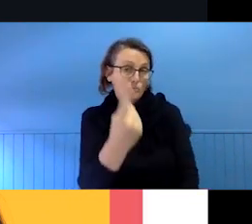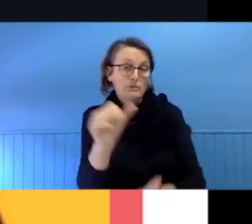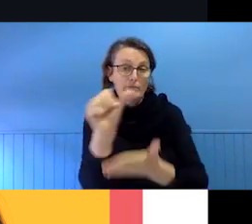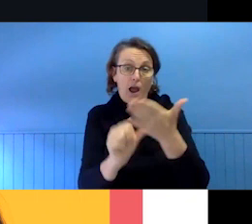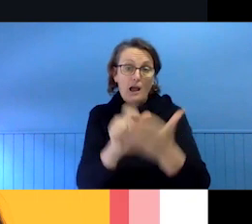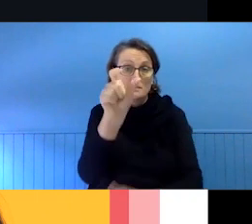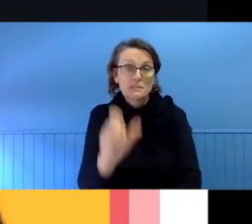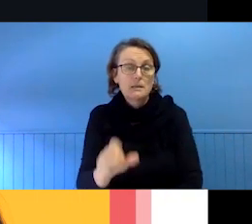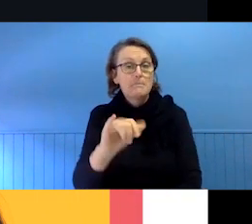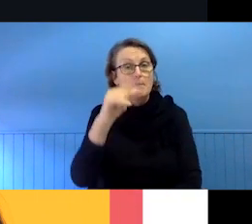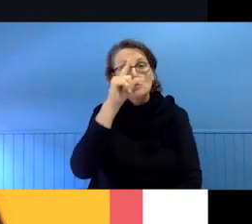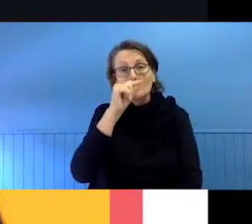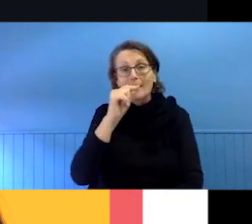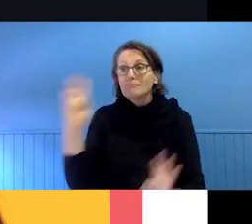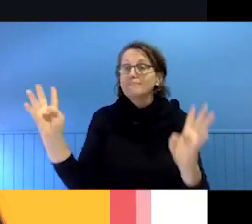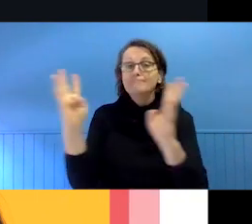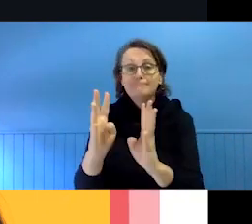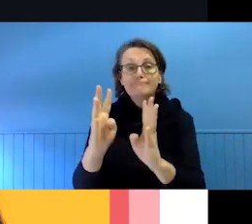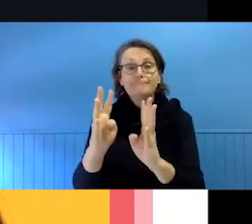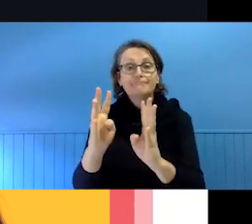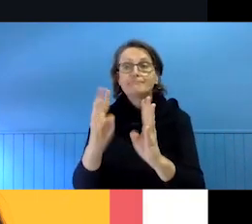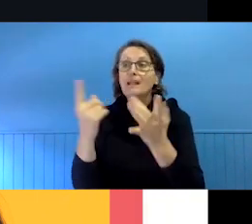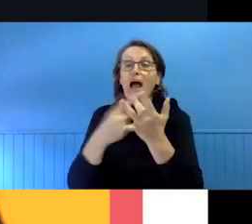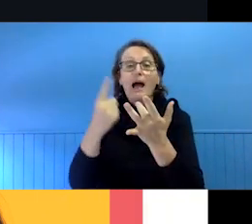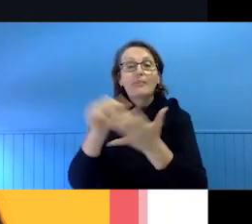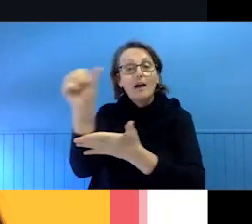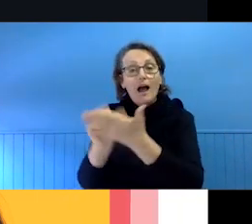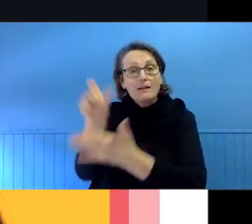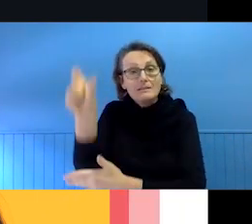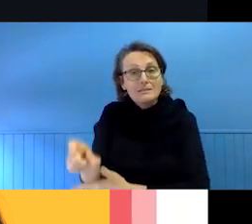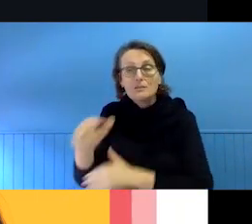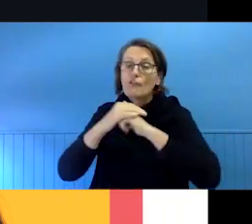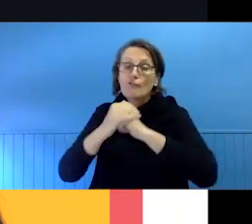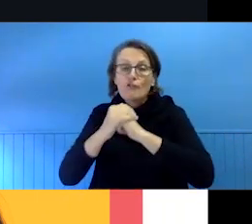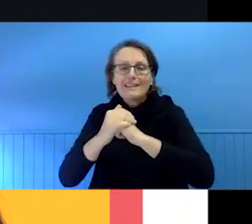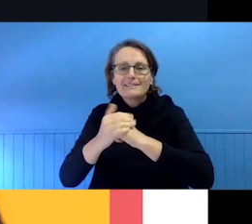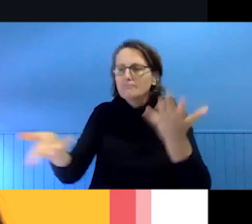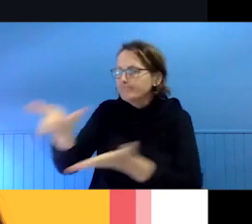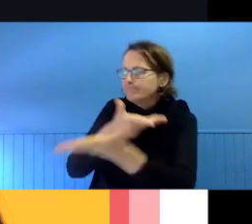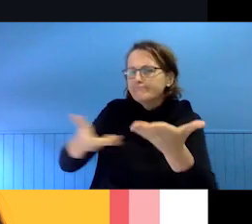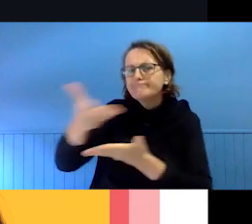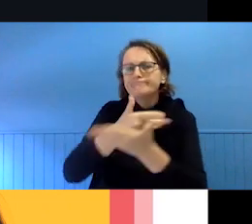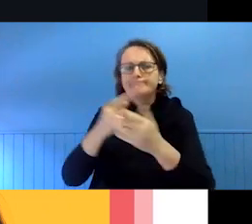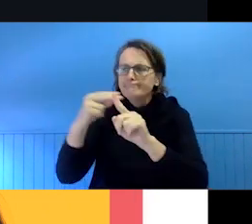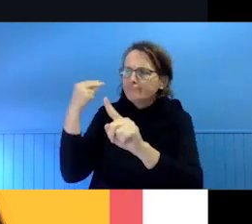recommend getting together with some colleagues and friends and doing a bit of assessment and review for each other.